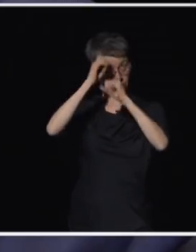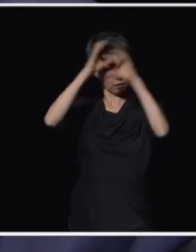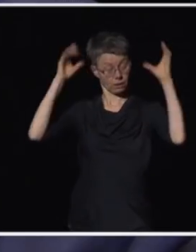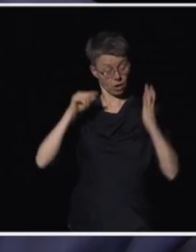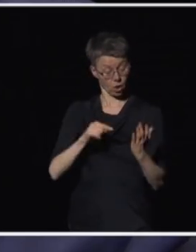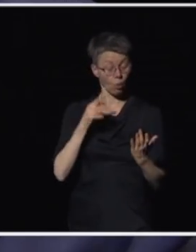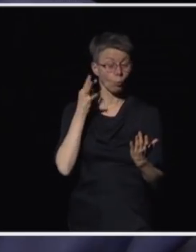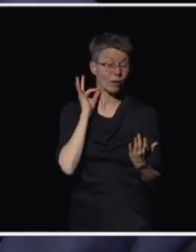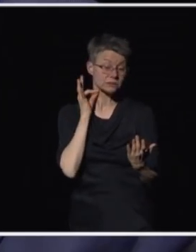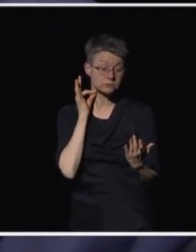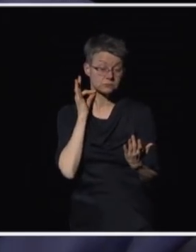I didn't imagine Peter Parker as white.